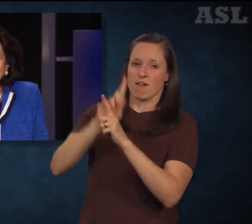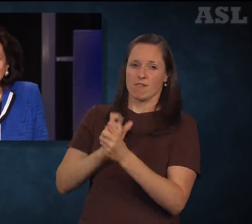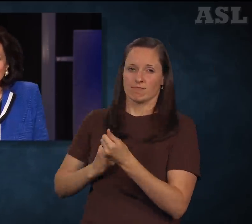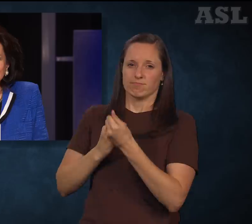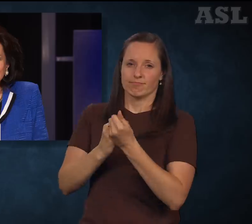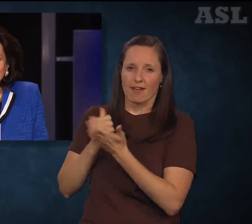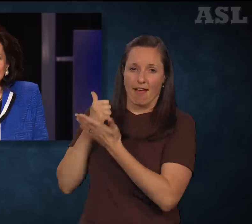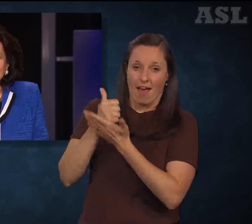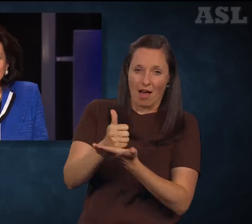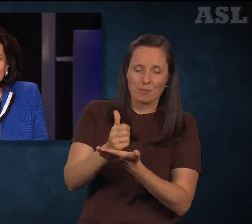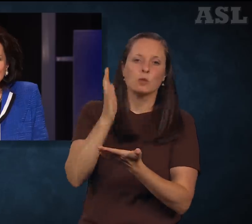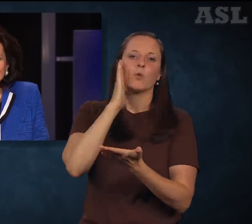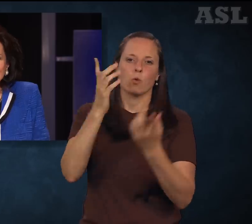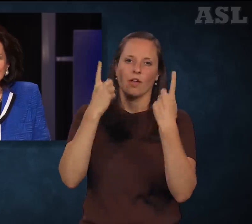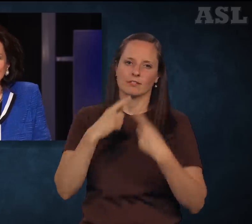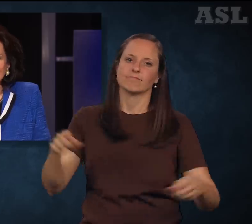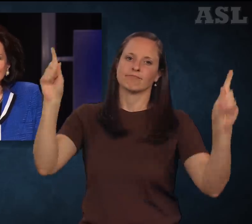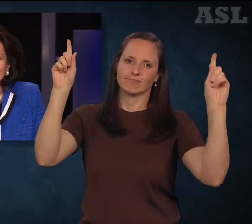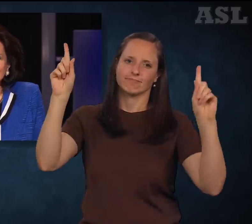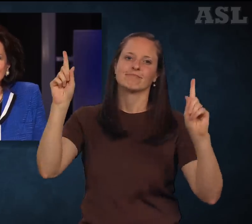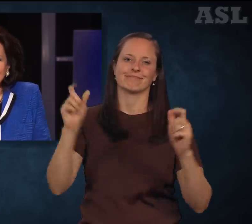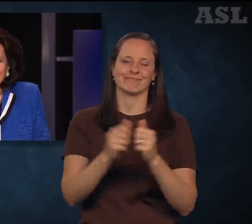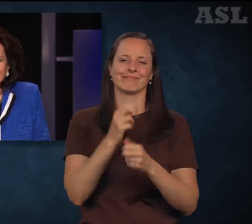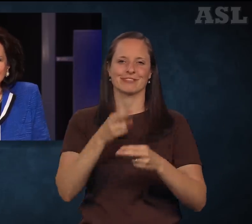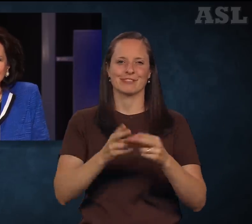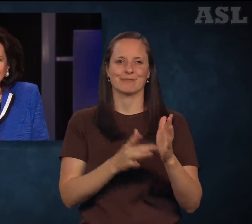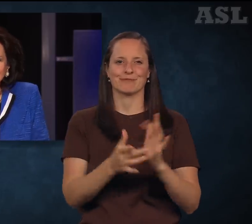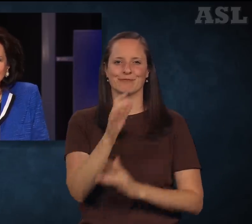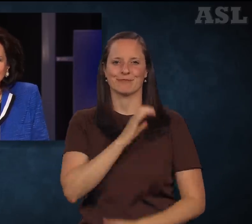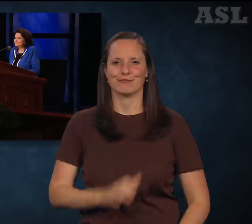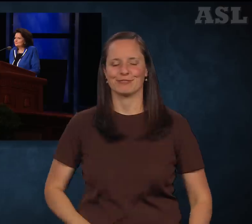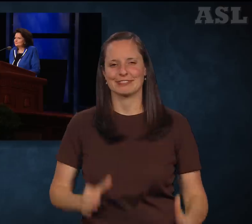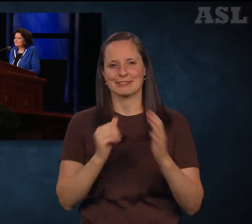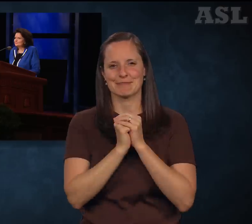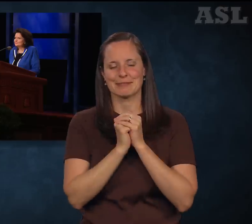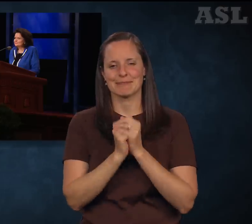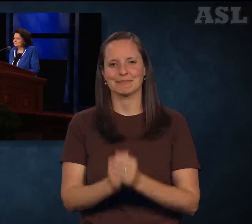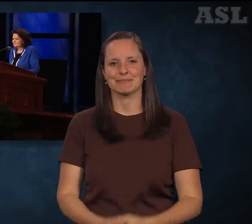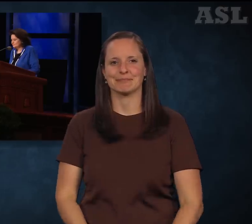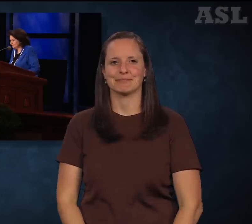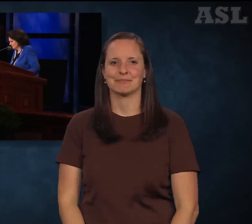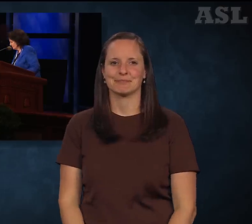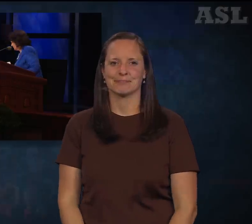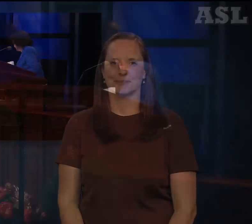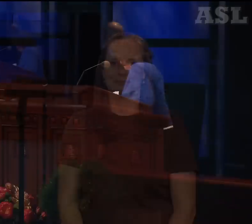AND WITH THE LORD'S HELP, WE WILL DO IT! IN THE NAME OF JESUS CHRIST, AMEN.